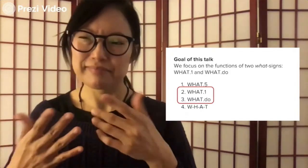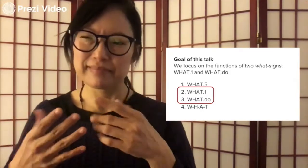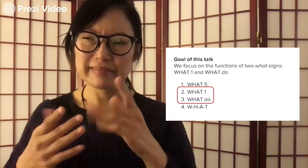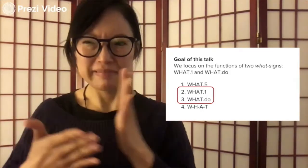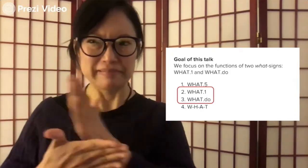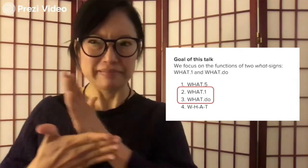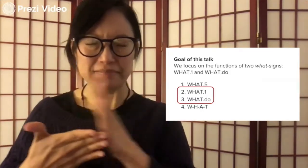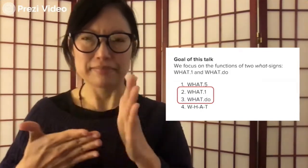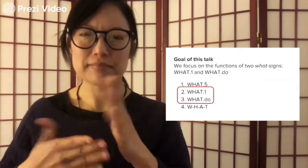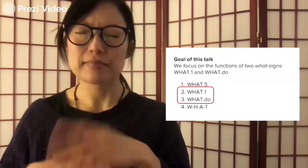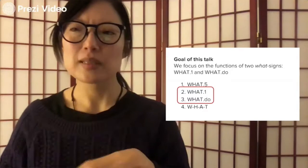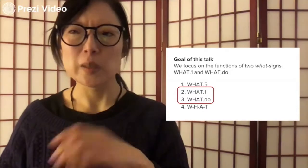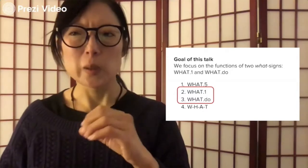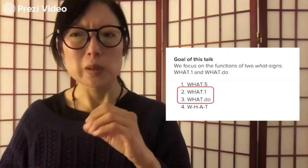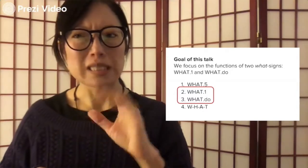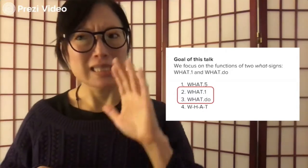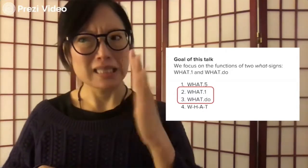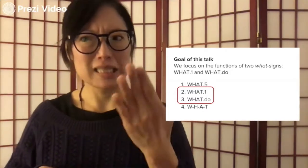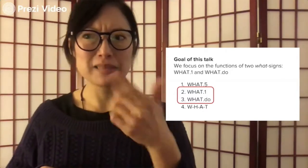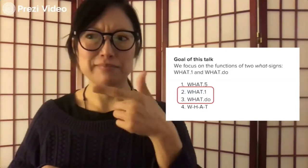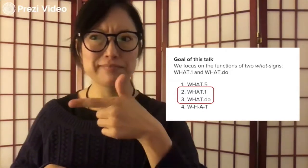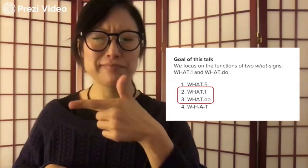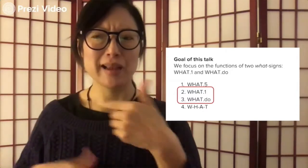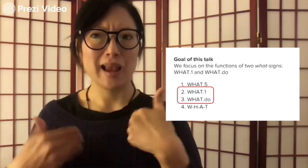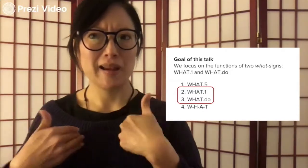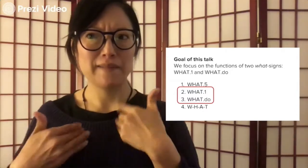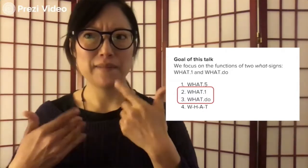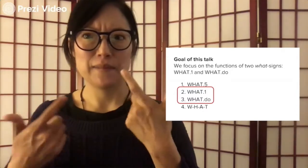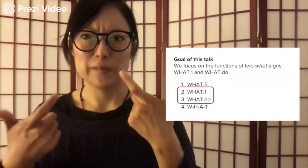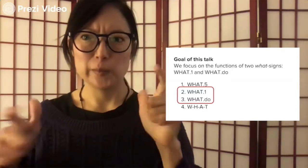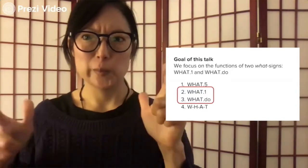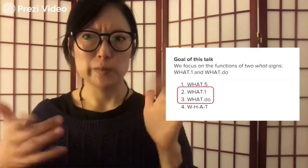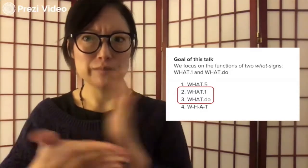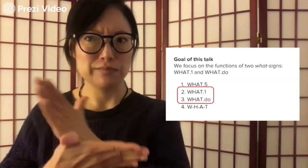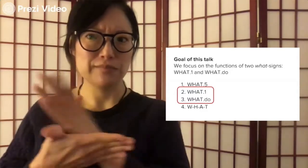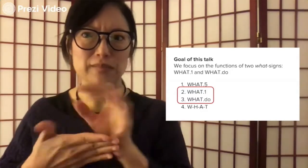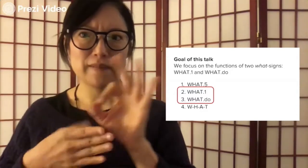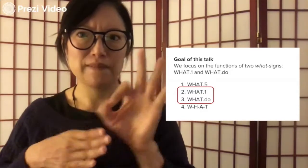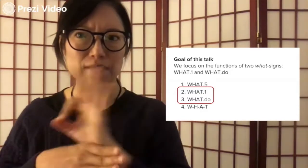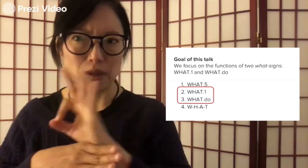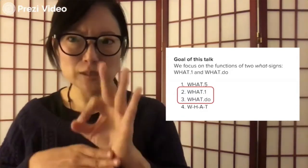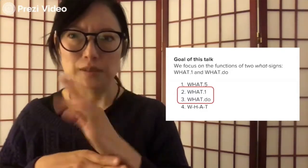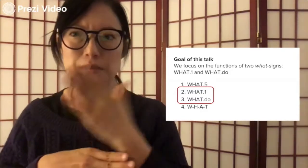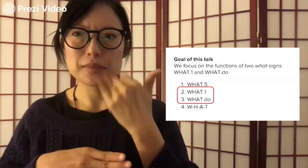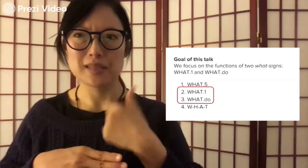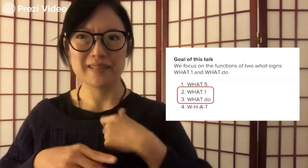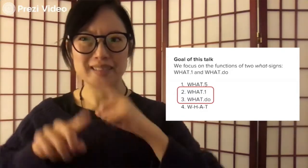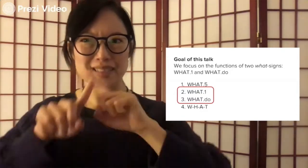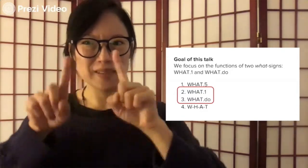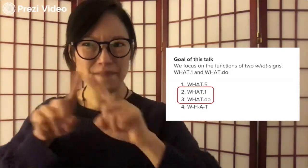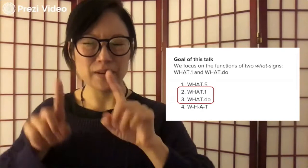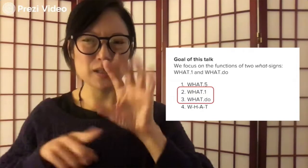hands, or something like that. So perhaps, the WHAT.5 sign has